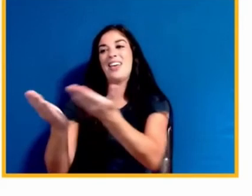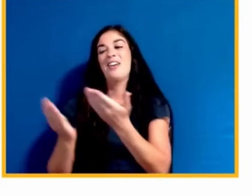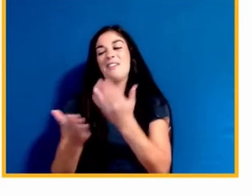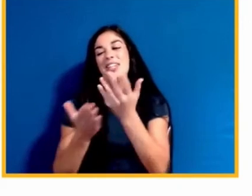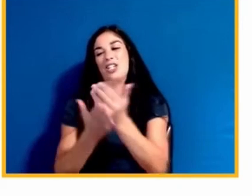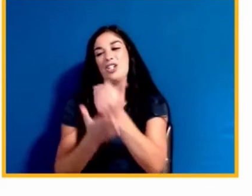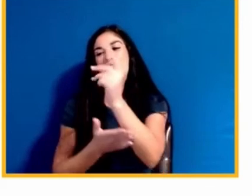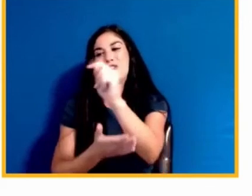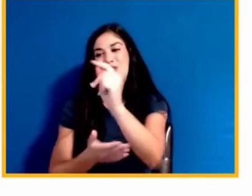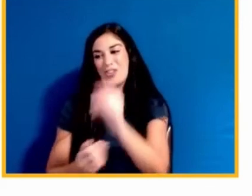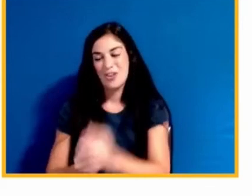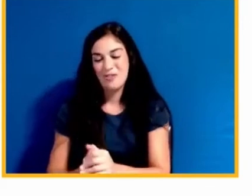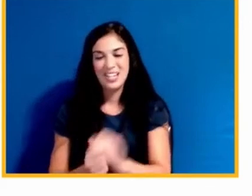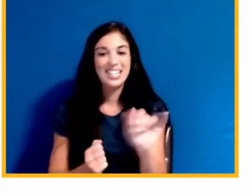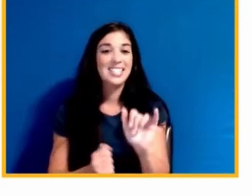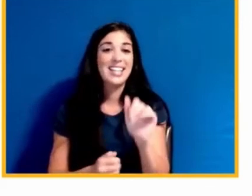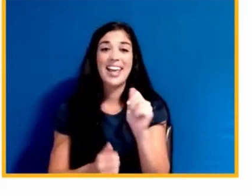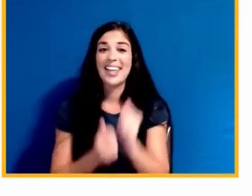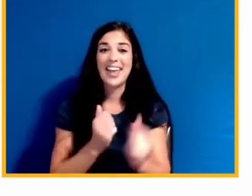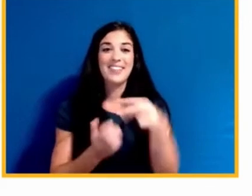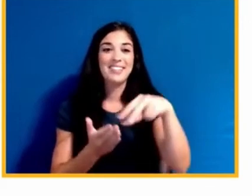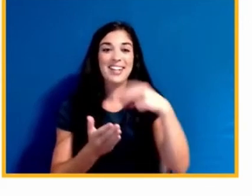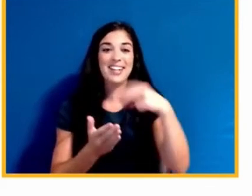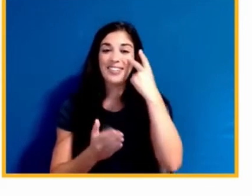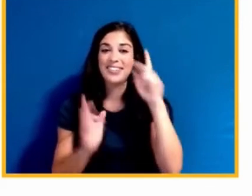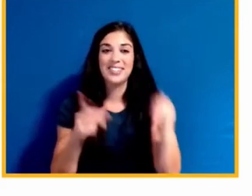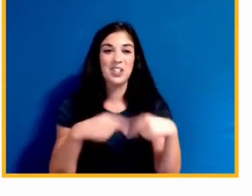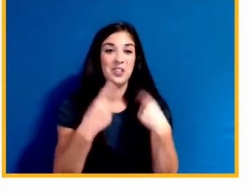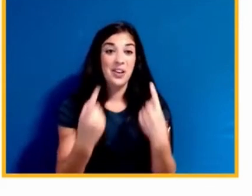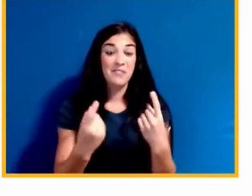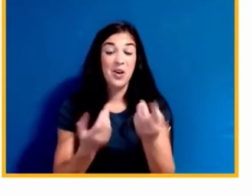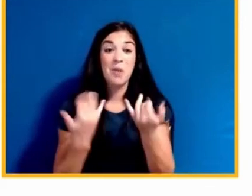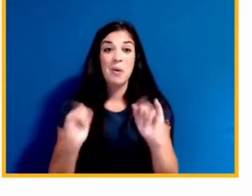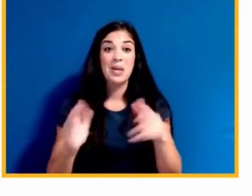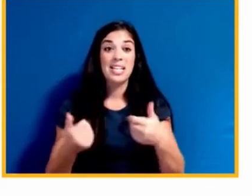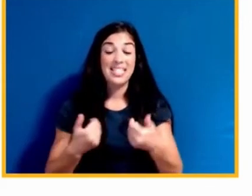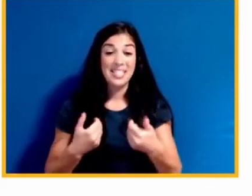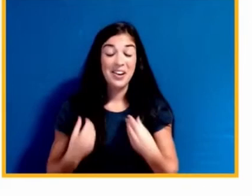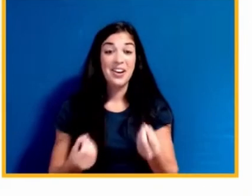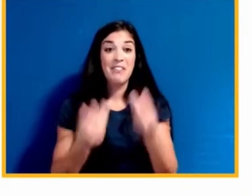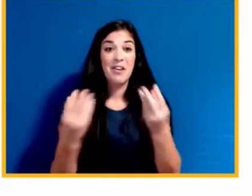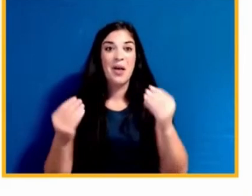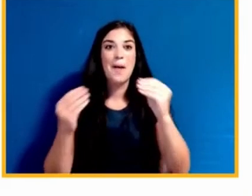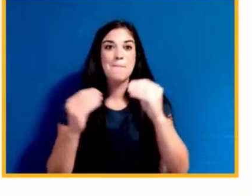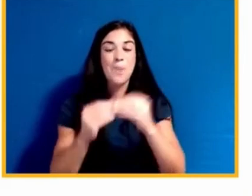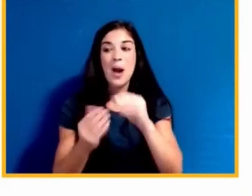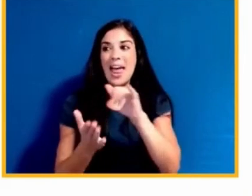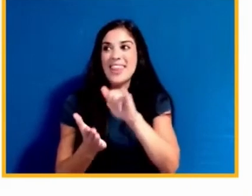deserve it just like every dancer that we've seen so far. And we've still got plenty more because I mean, that was only dancer